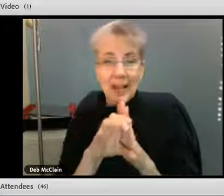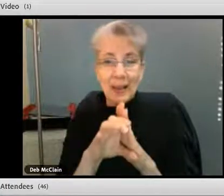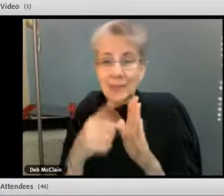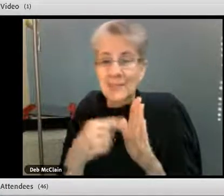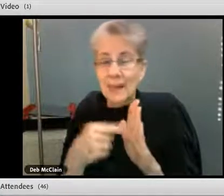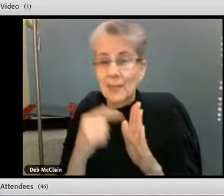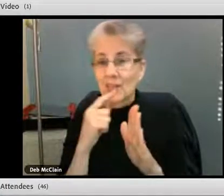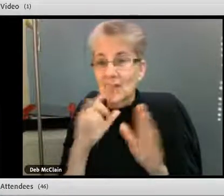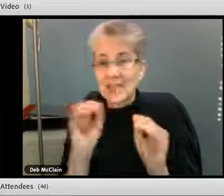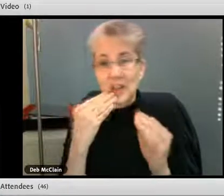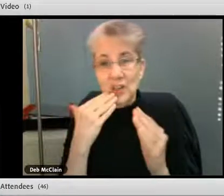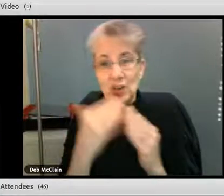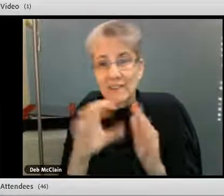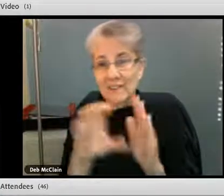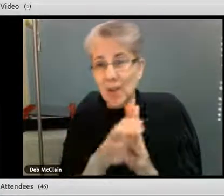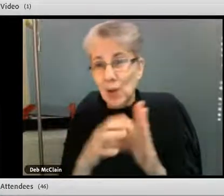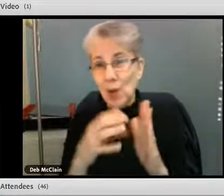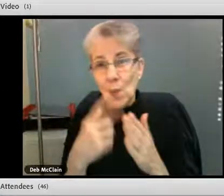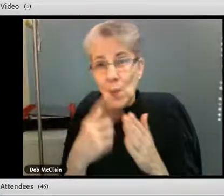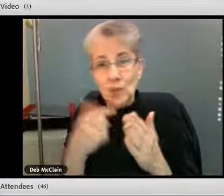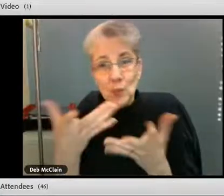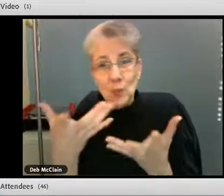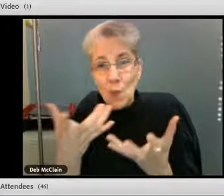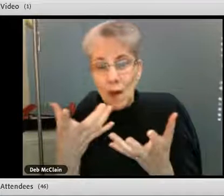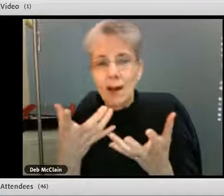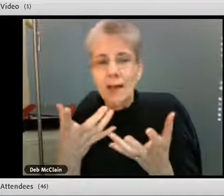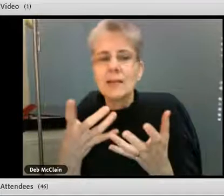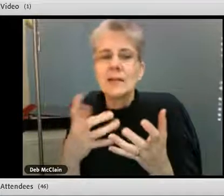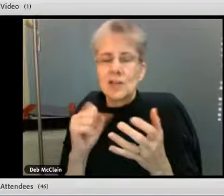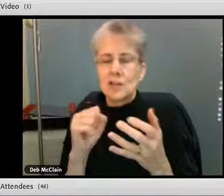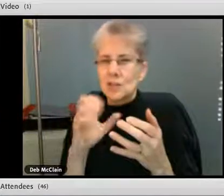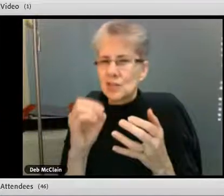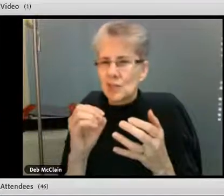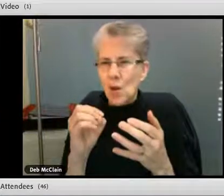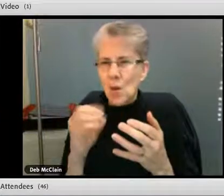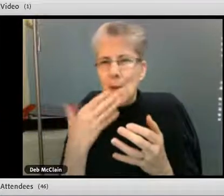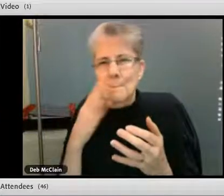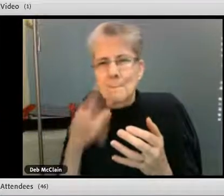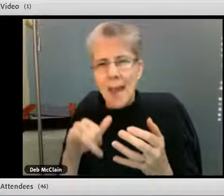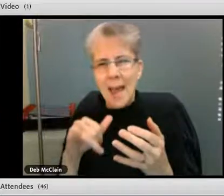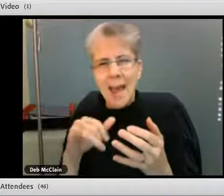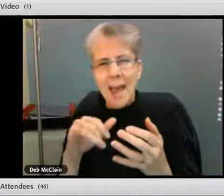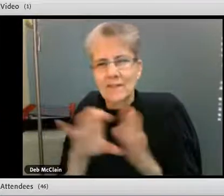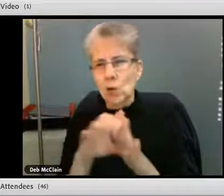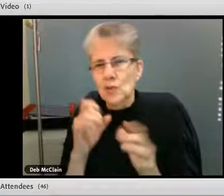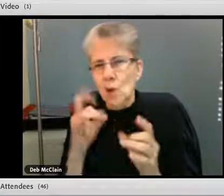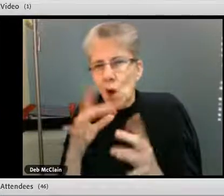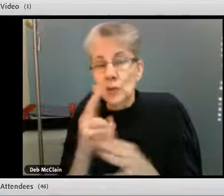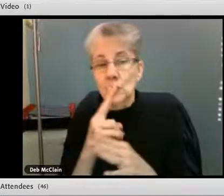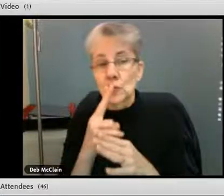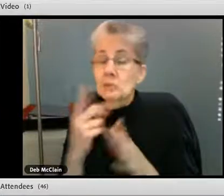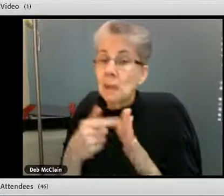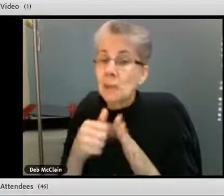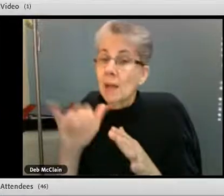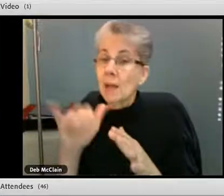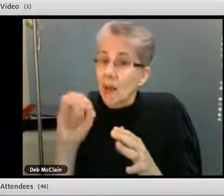And bad stock photos are a horrible thing to use for anything. Sometimes an icon might be the way to go. It's basic, it's easy.